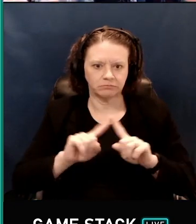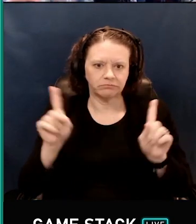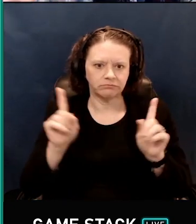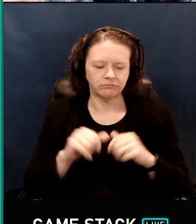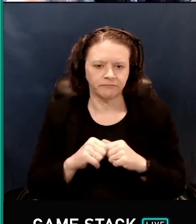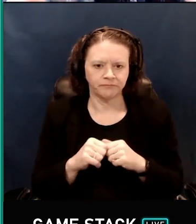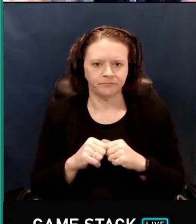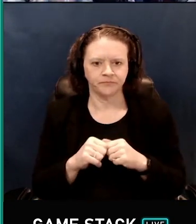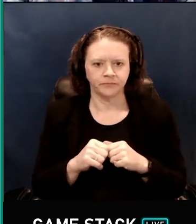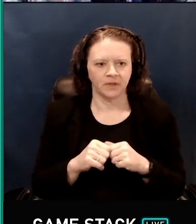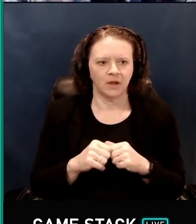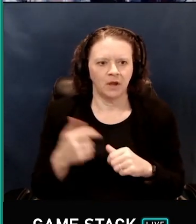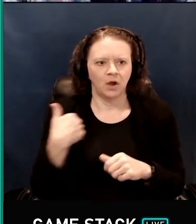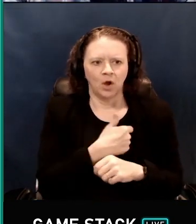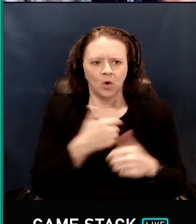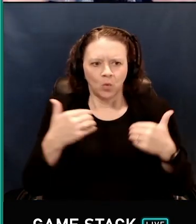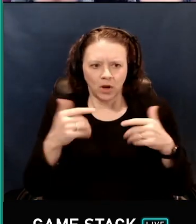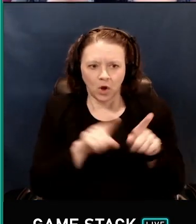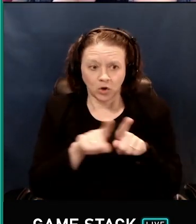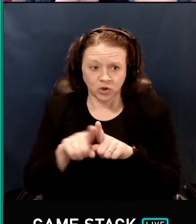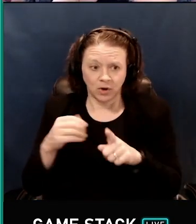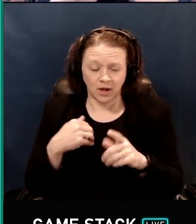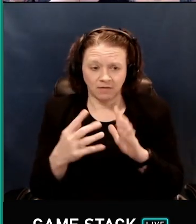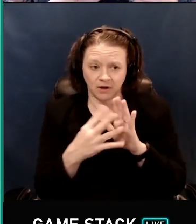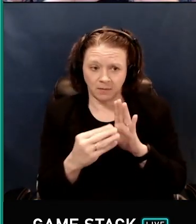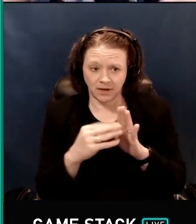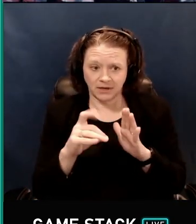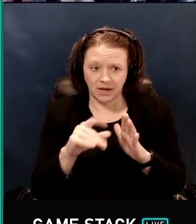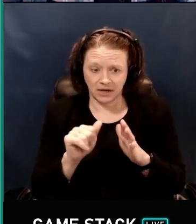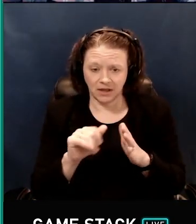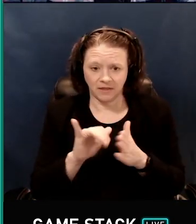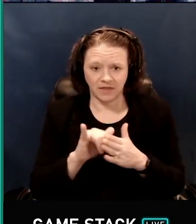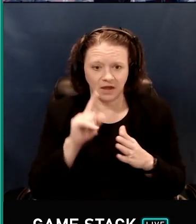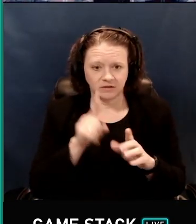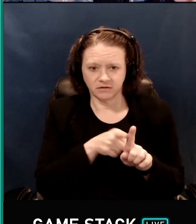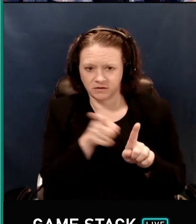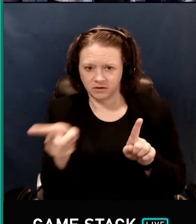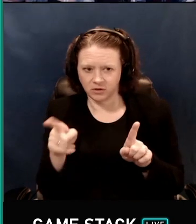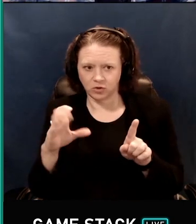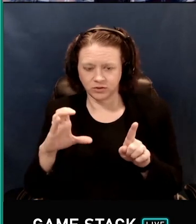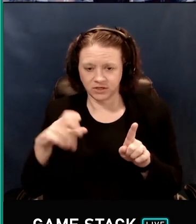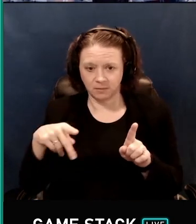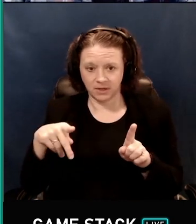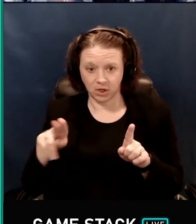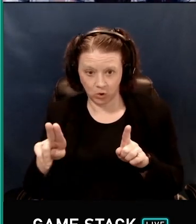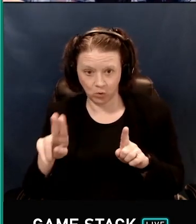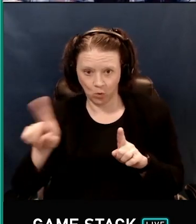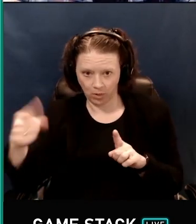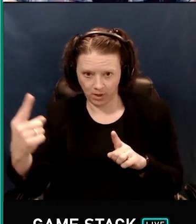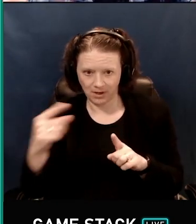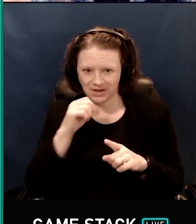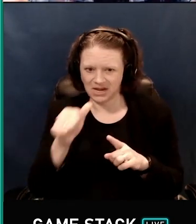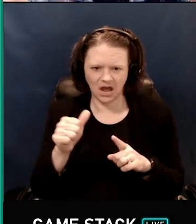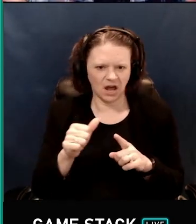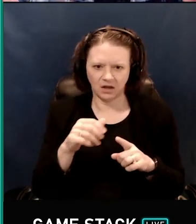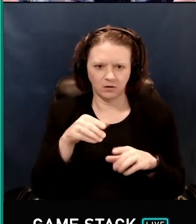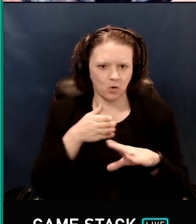we want to copy data that's destined for CPU usage, like they don't go over the bus to the GPU or VRAM essentially.